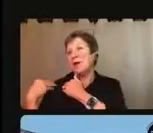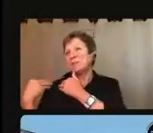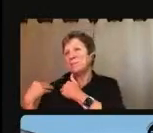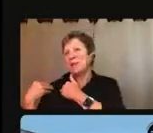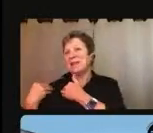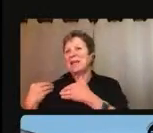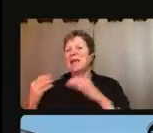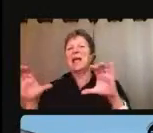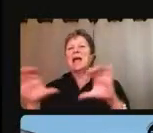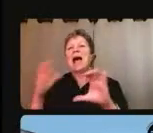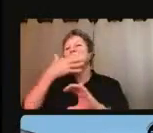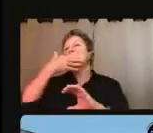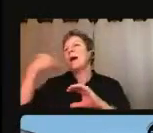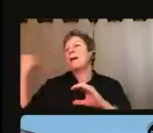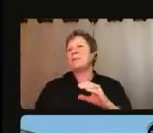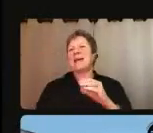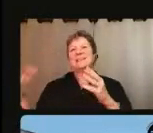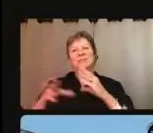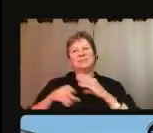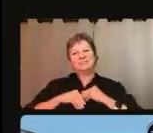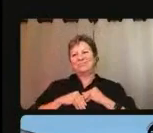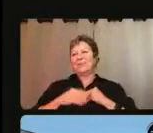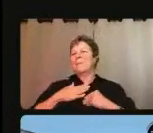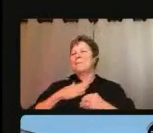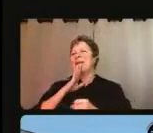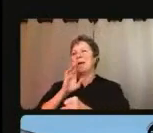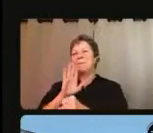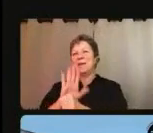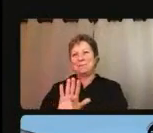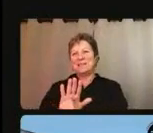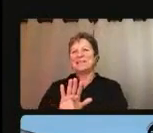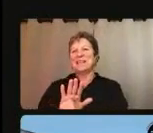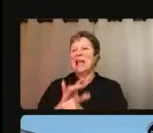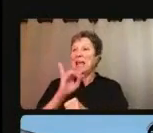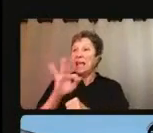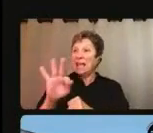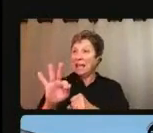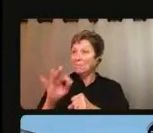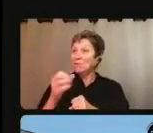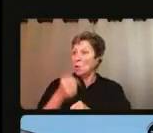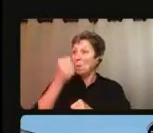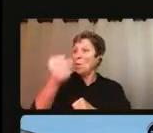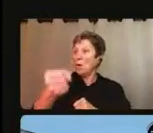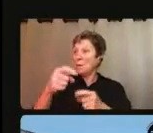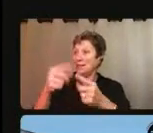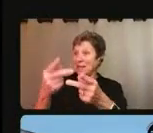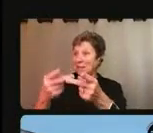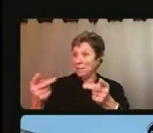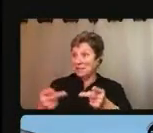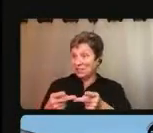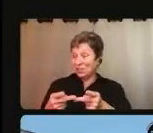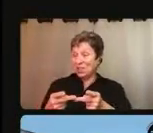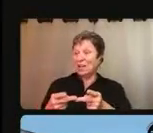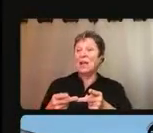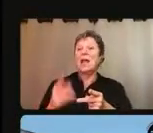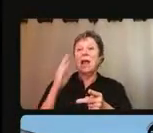GROUND FOR THE BENEFIT OF OUR STUDENTS RESPONSIBILITY.